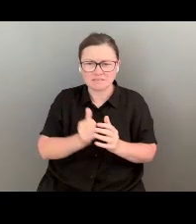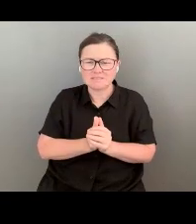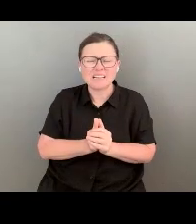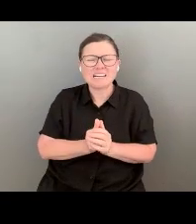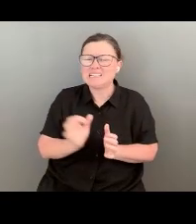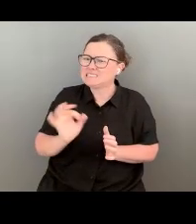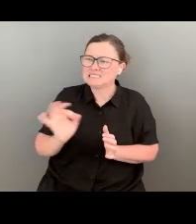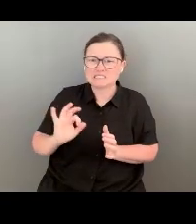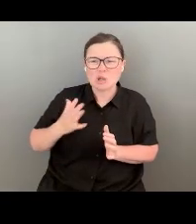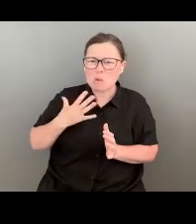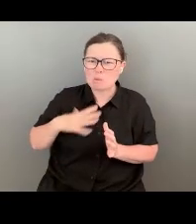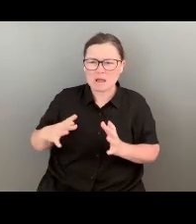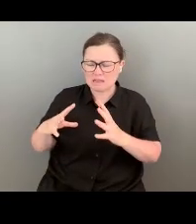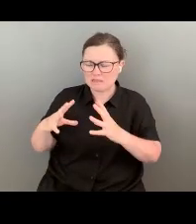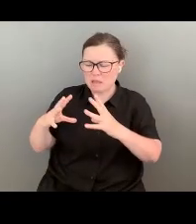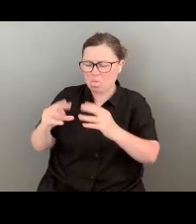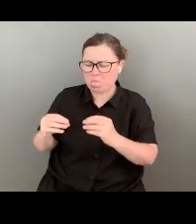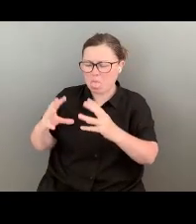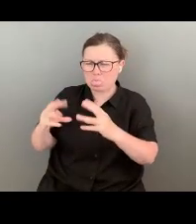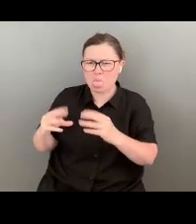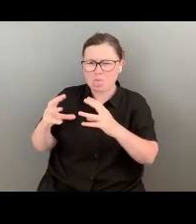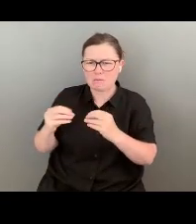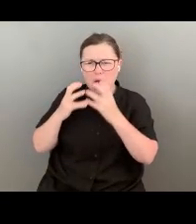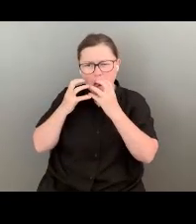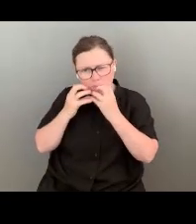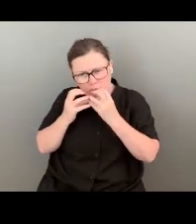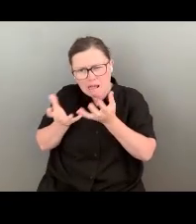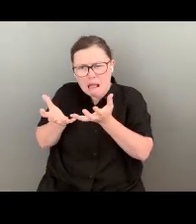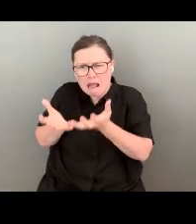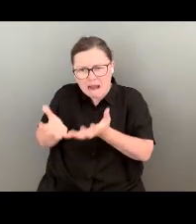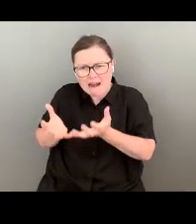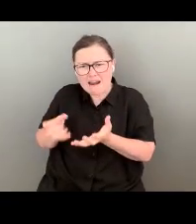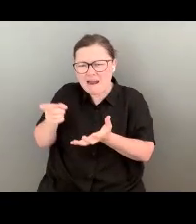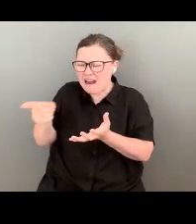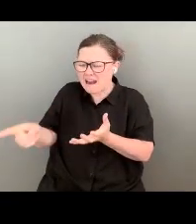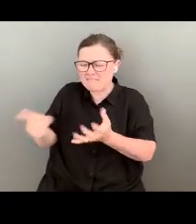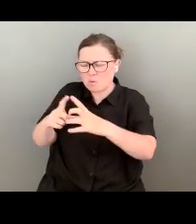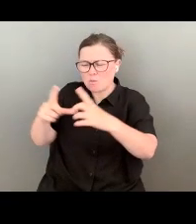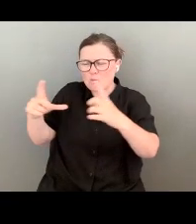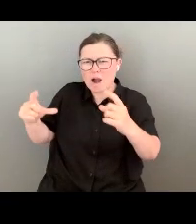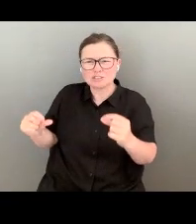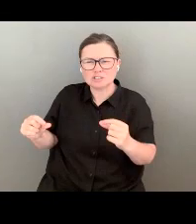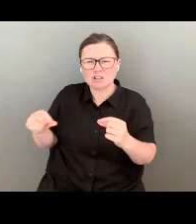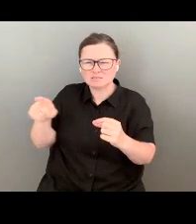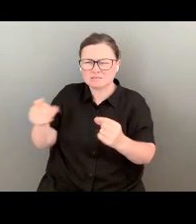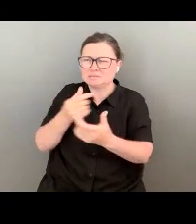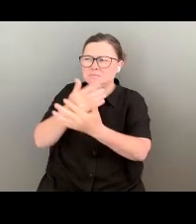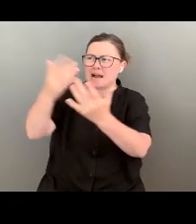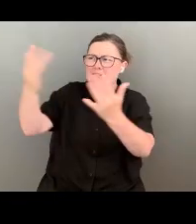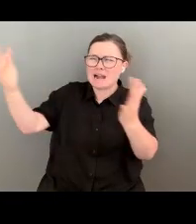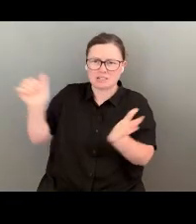imitation croissants sold in many bakeries. You really need to be careful